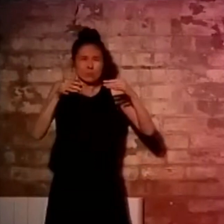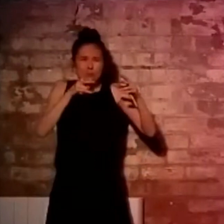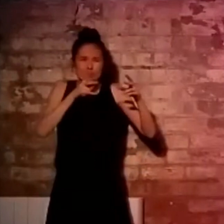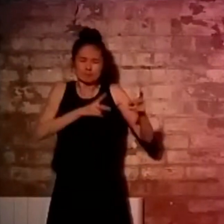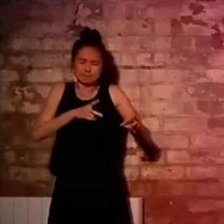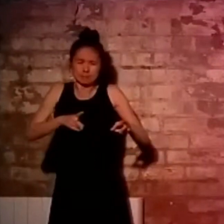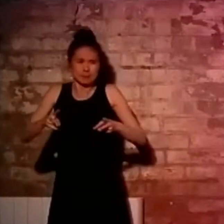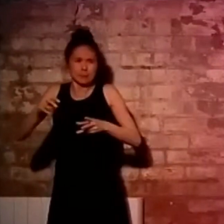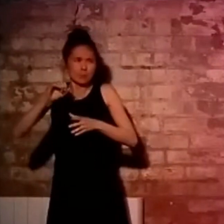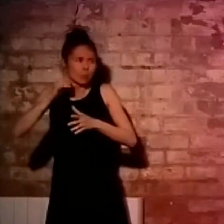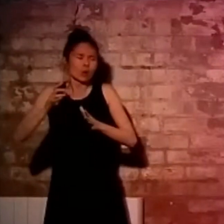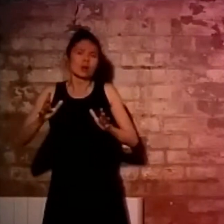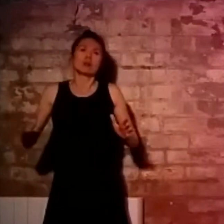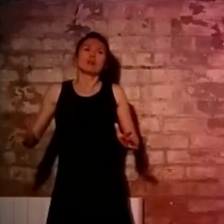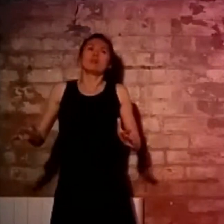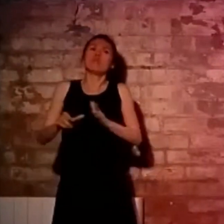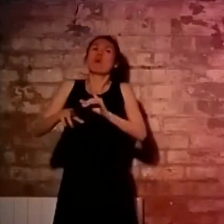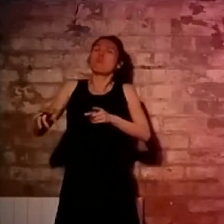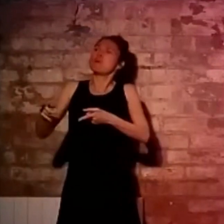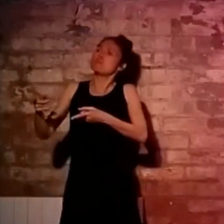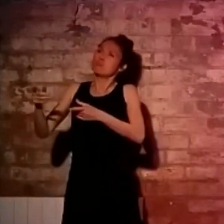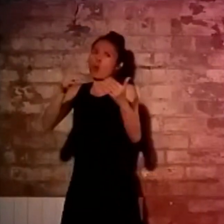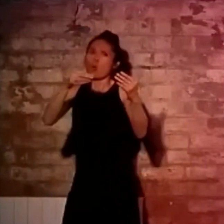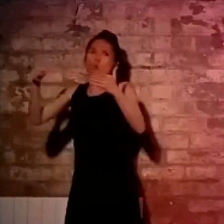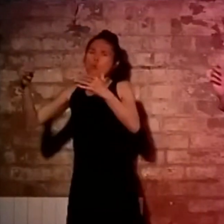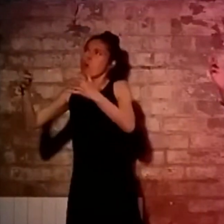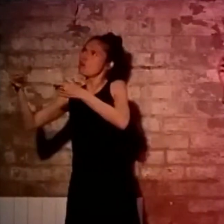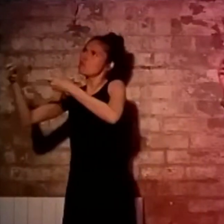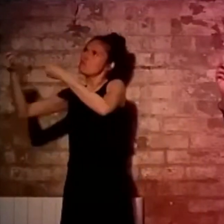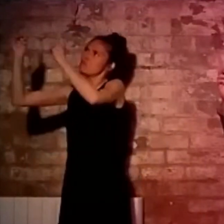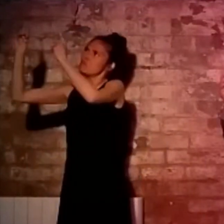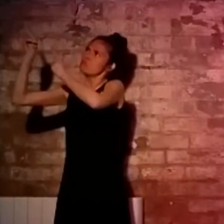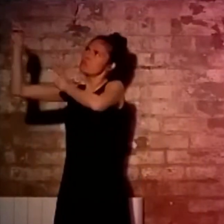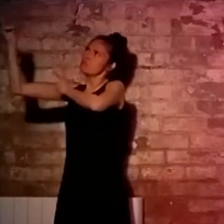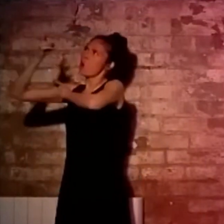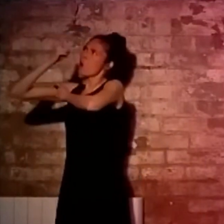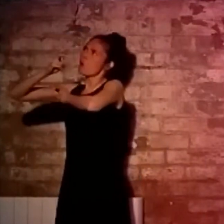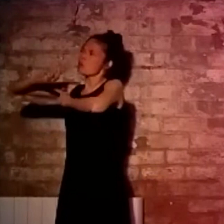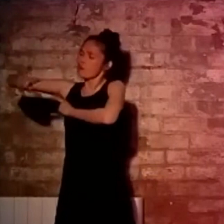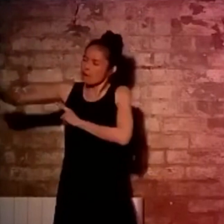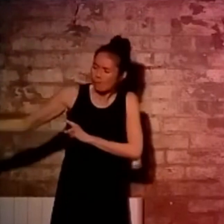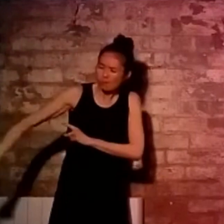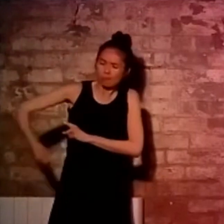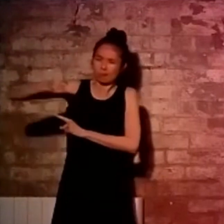Industry is the wringing of children for wicked elders to claim fair play.